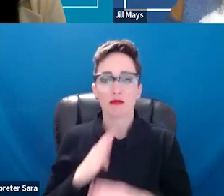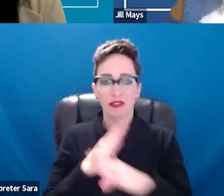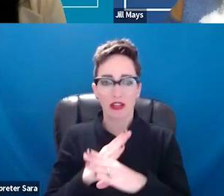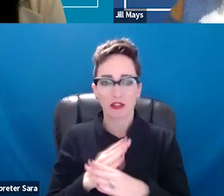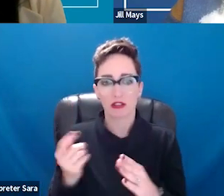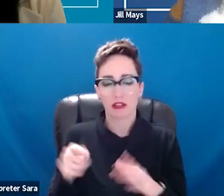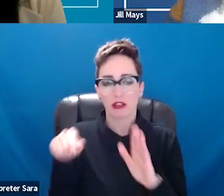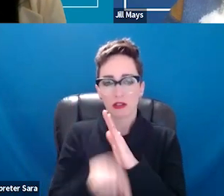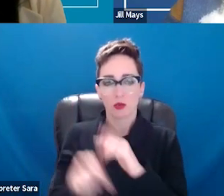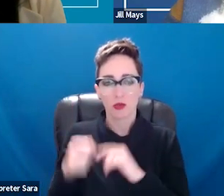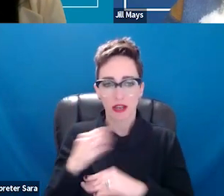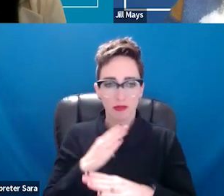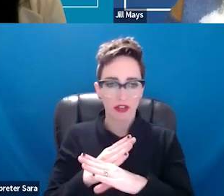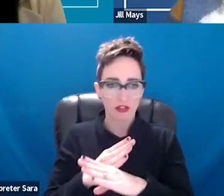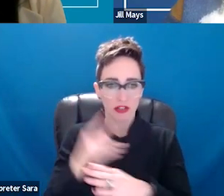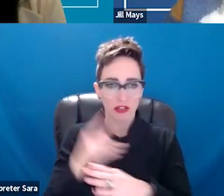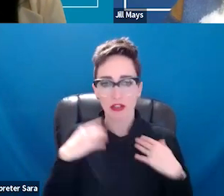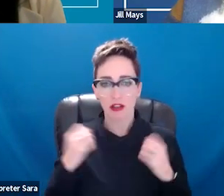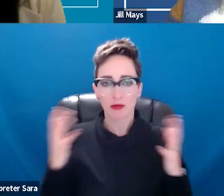and served as principal investigator